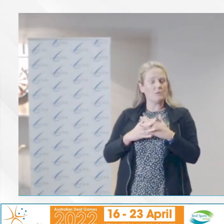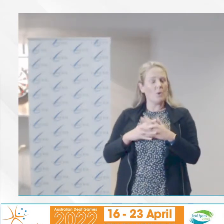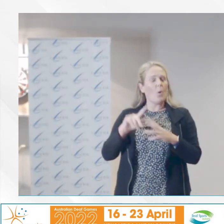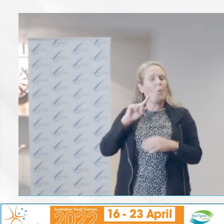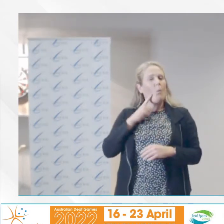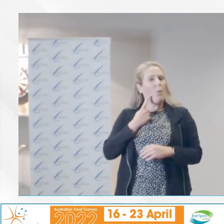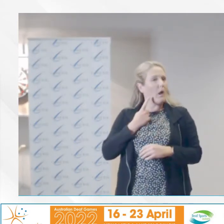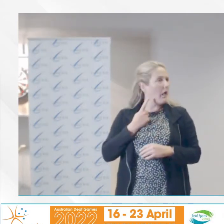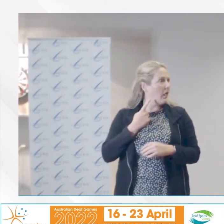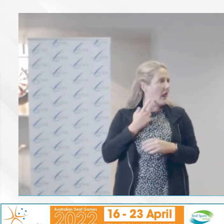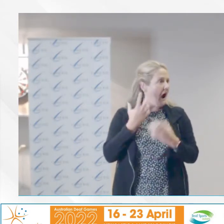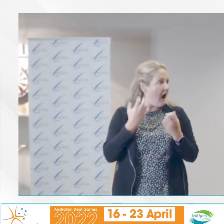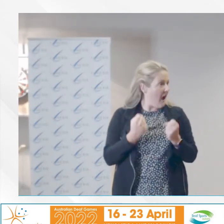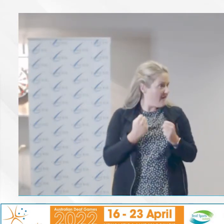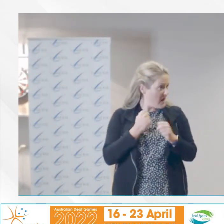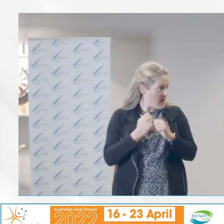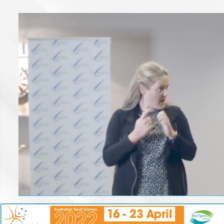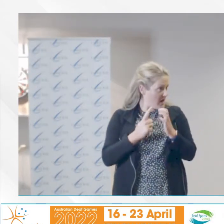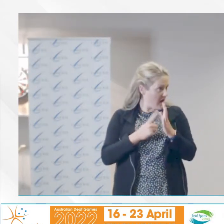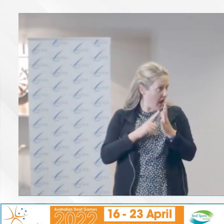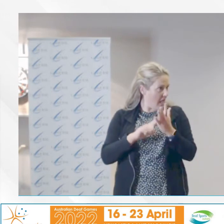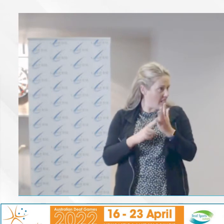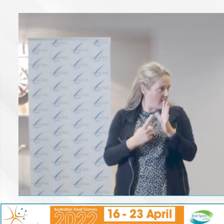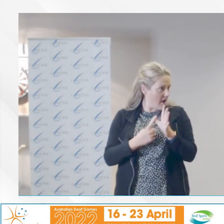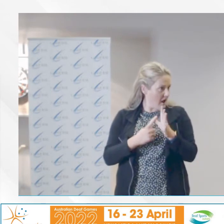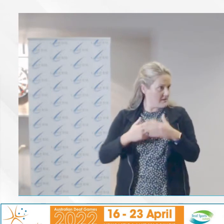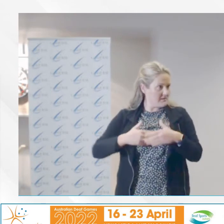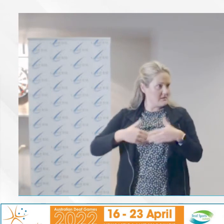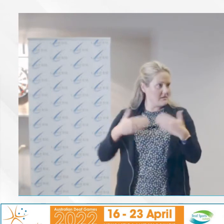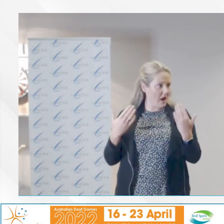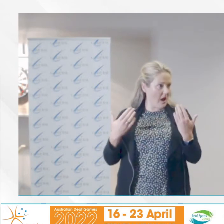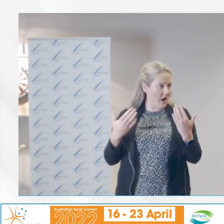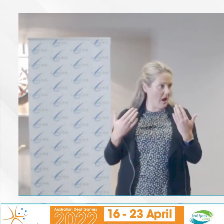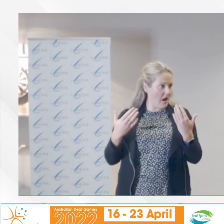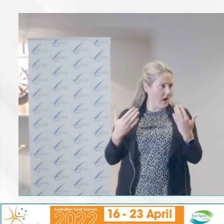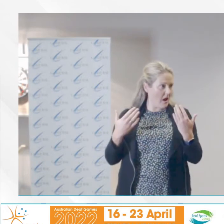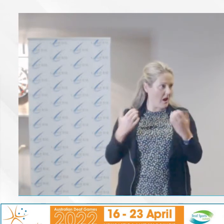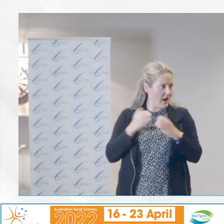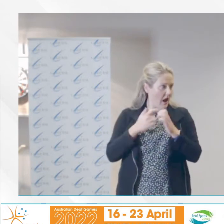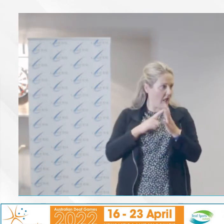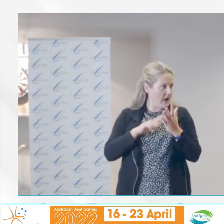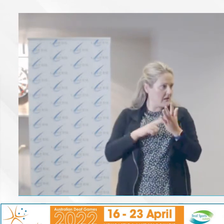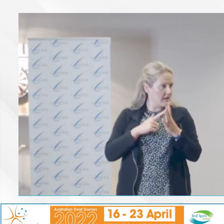with new south wales we will have a gala is that right